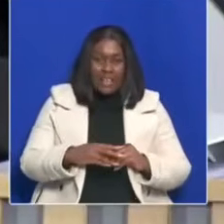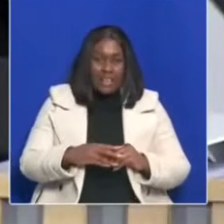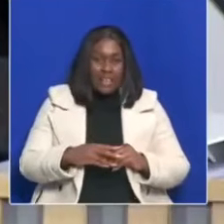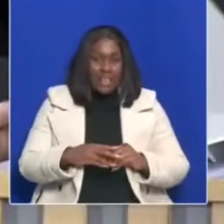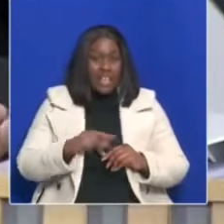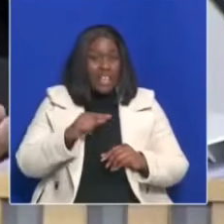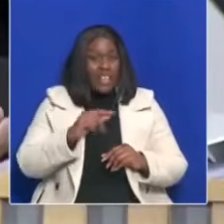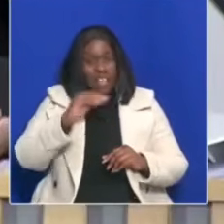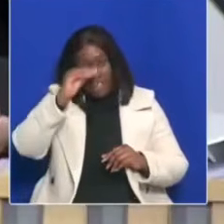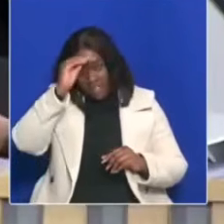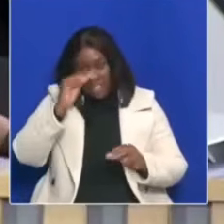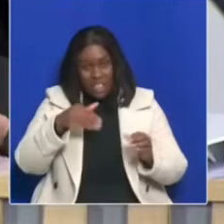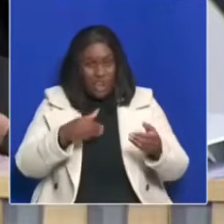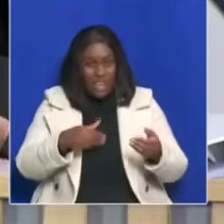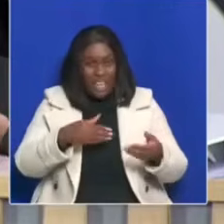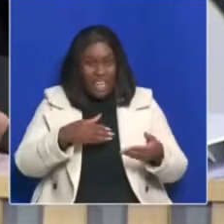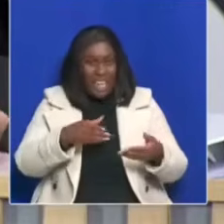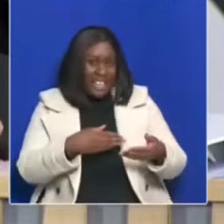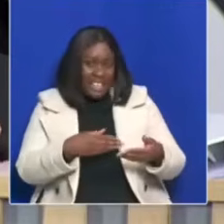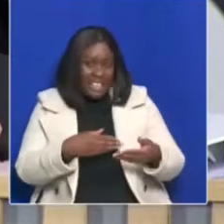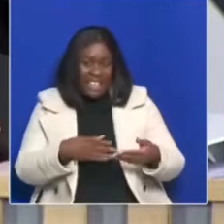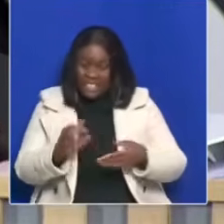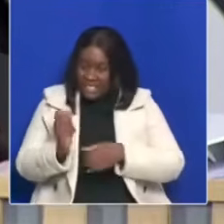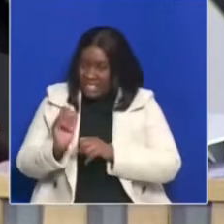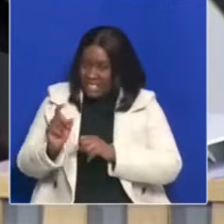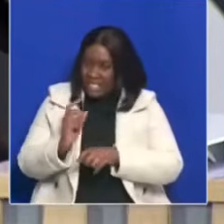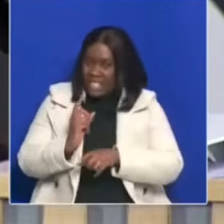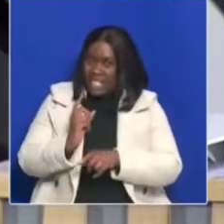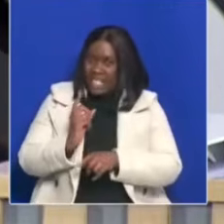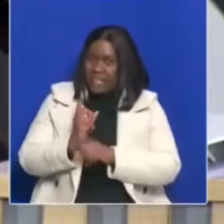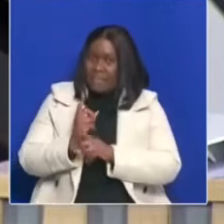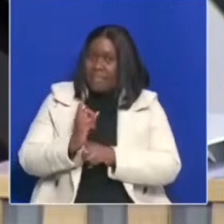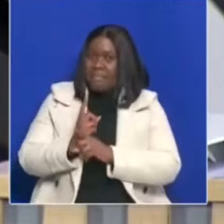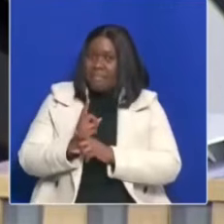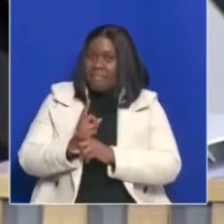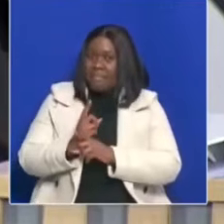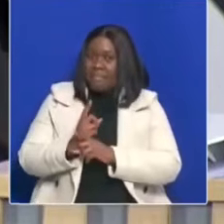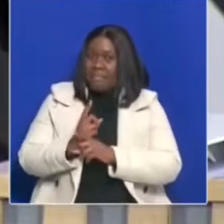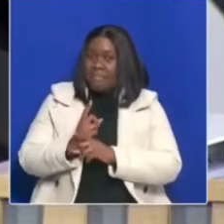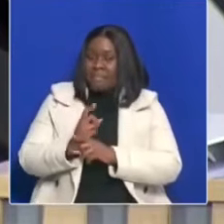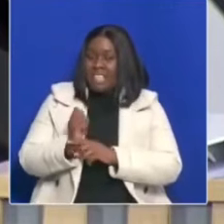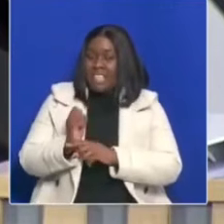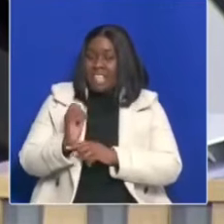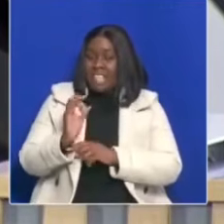there's nothing in the docket. Exactly my point. Yeah. The if they are getting the information